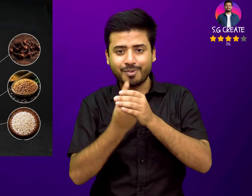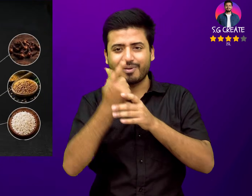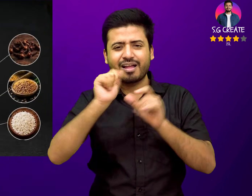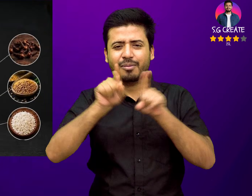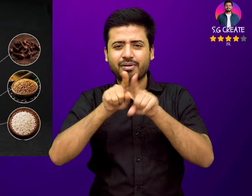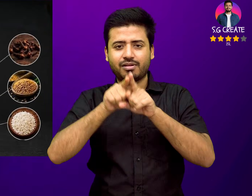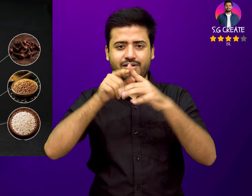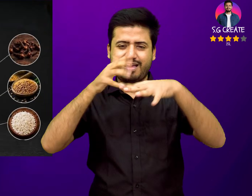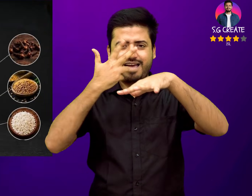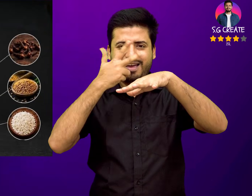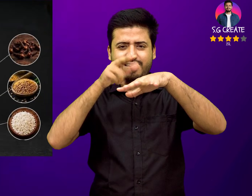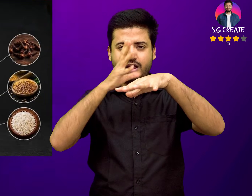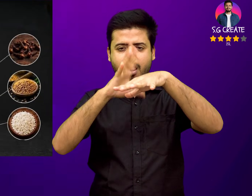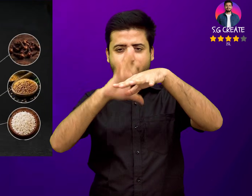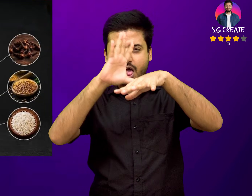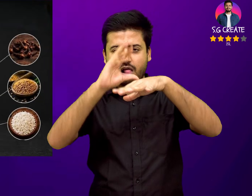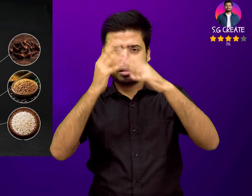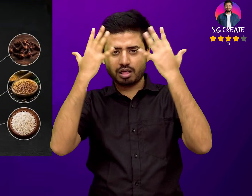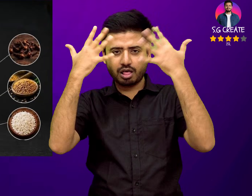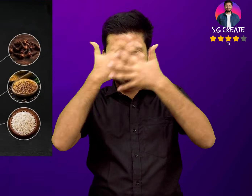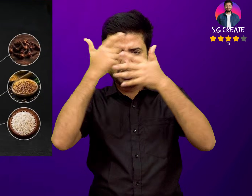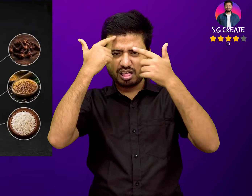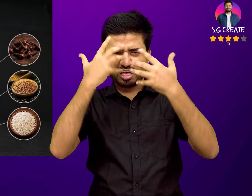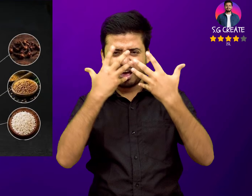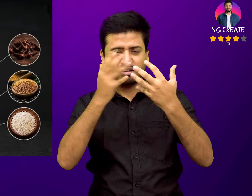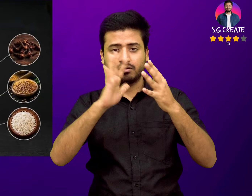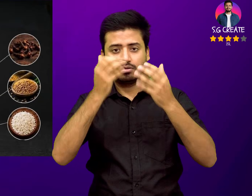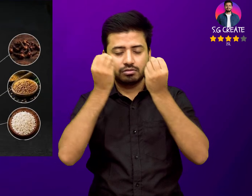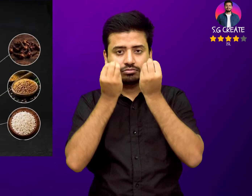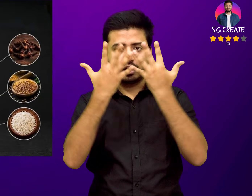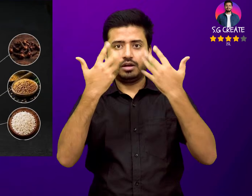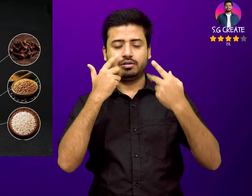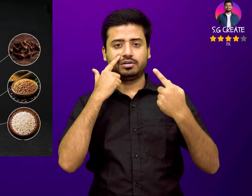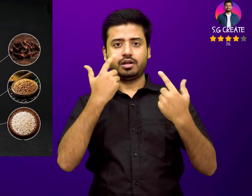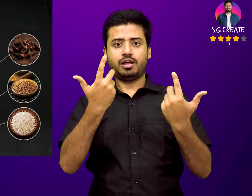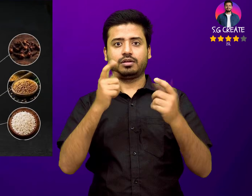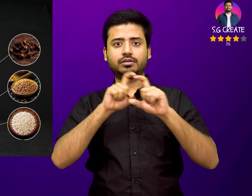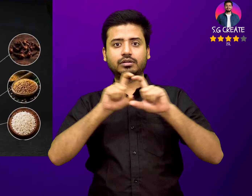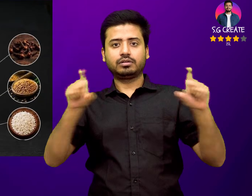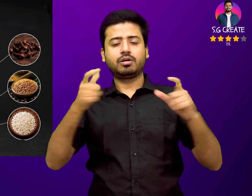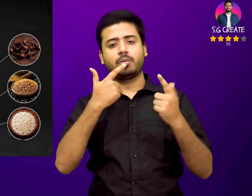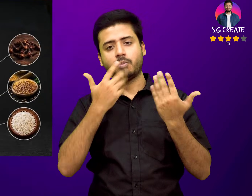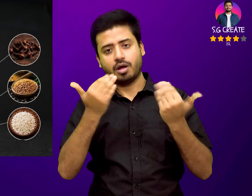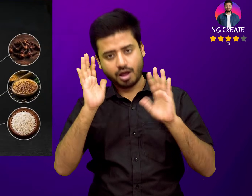excess sebum. The deciding factor, hair pacity. Whether this mixture will give you glass-like